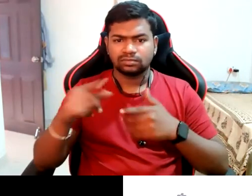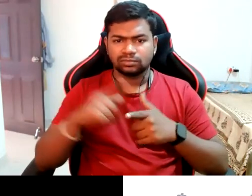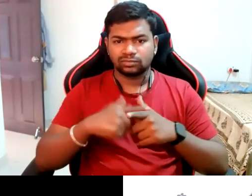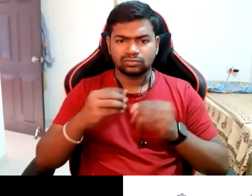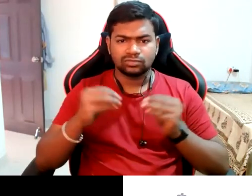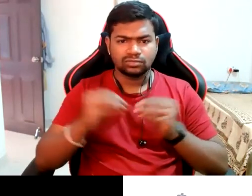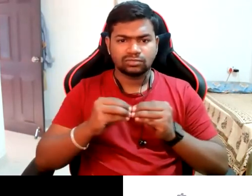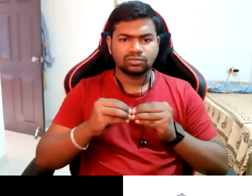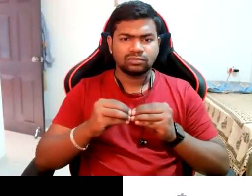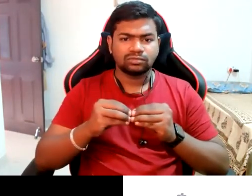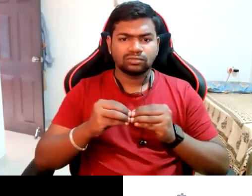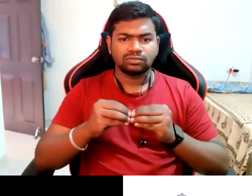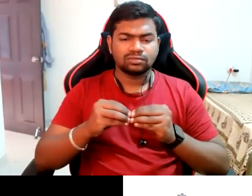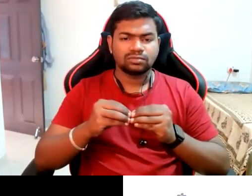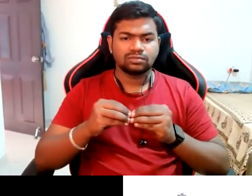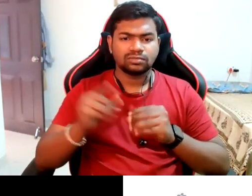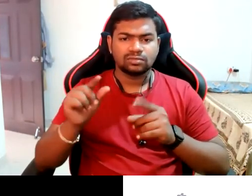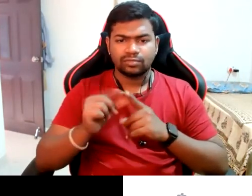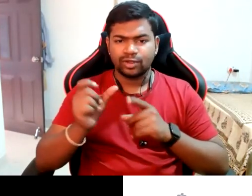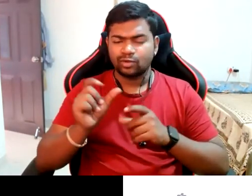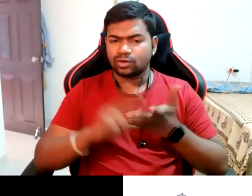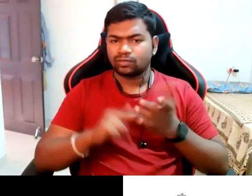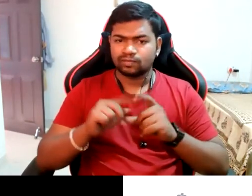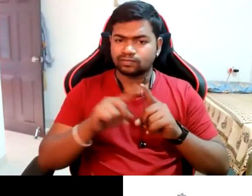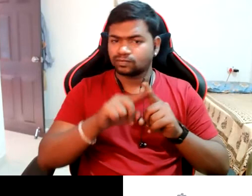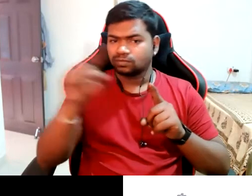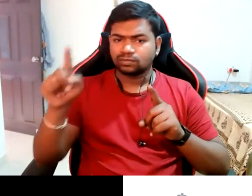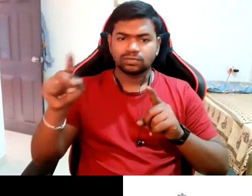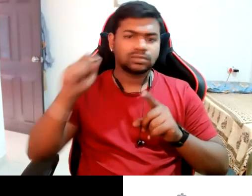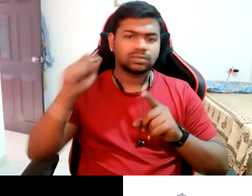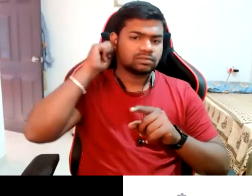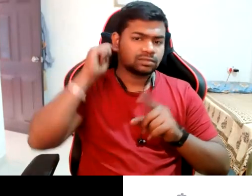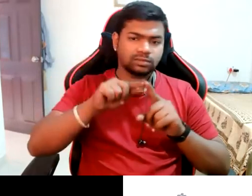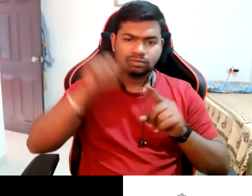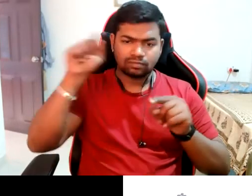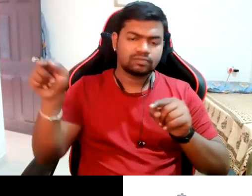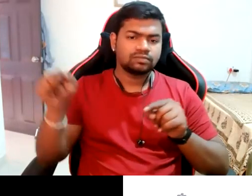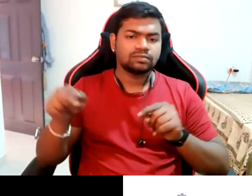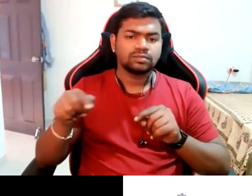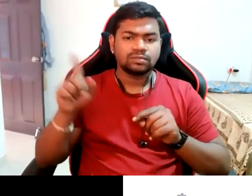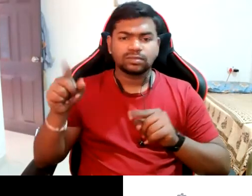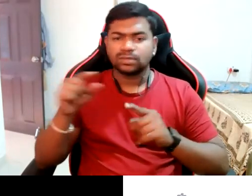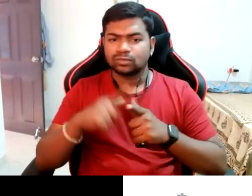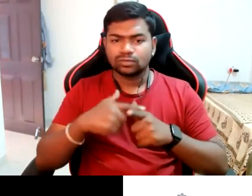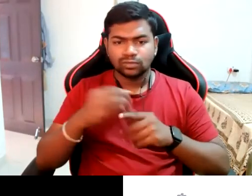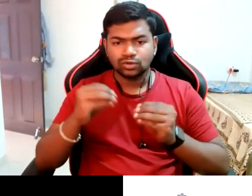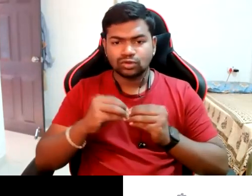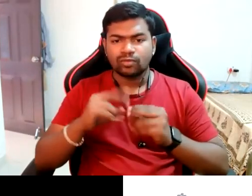December with travel from Pune to Chennai. In Chennai, there was a job fair for the people with disability